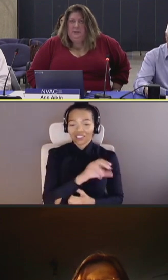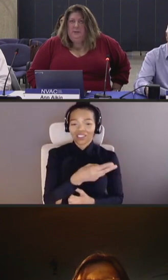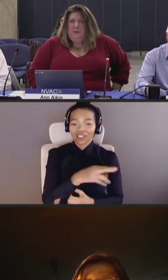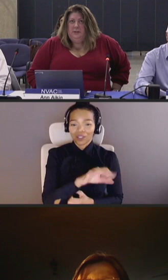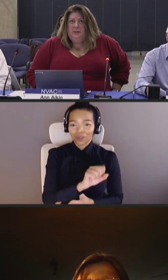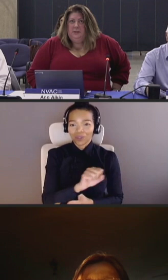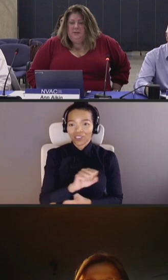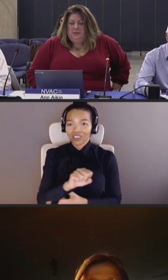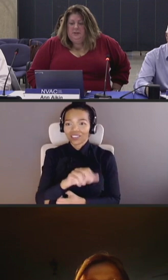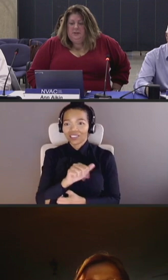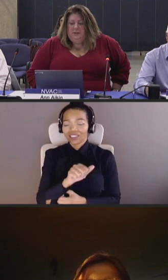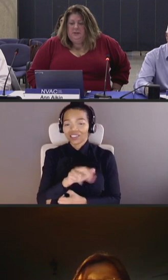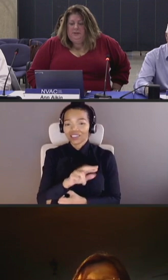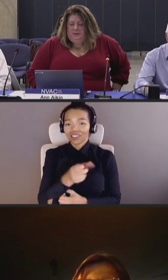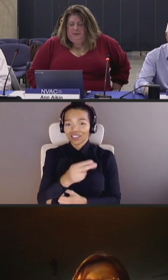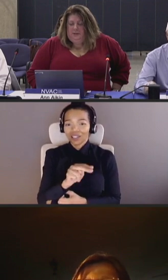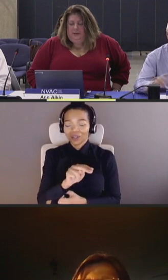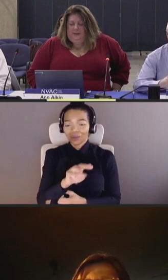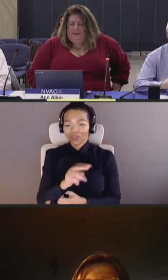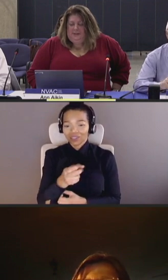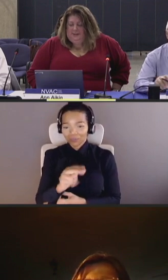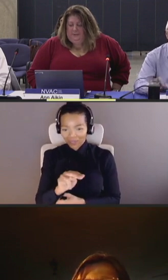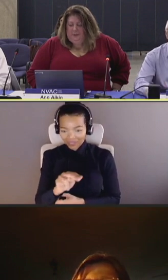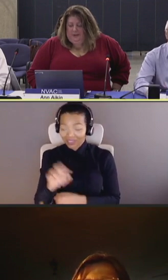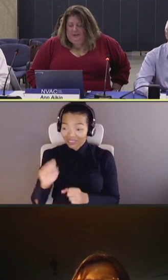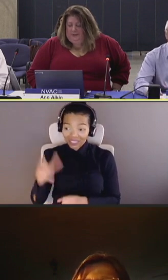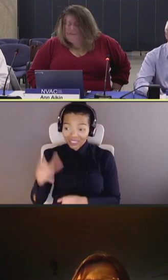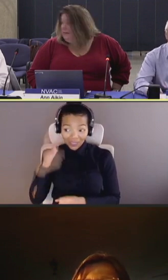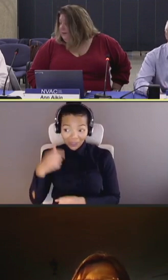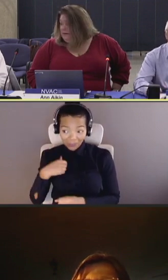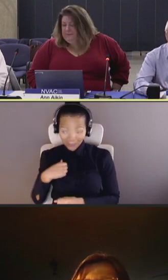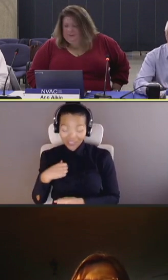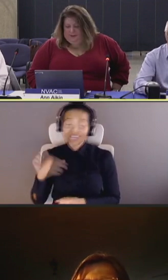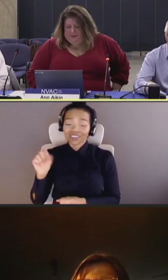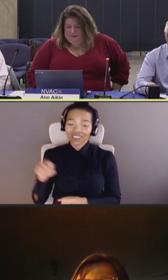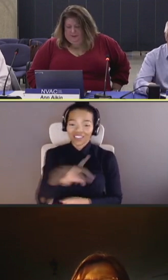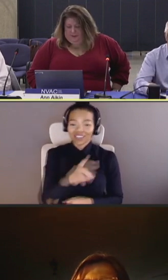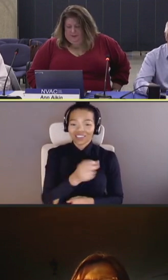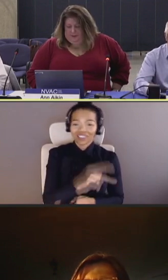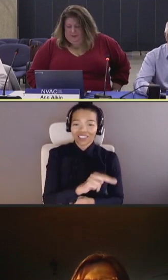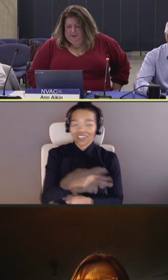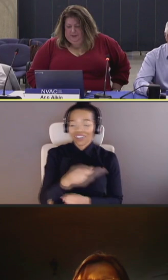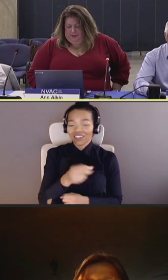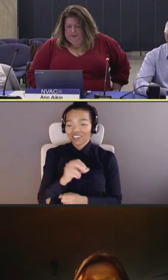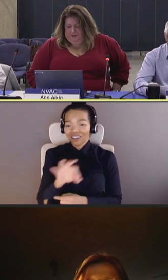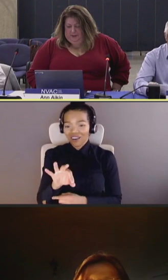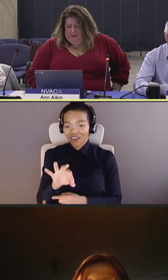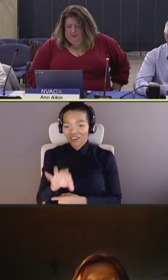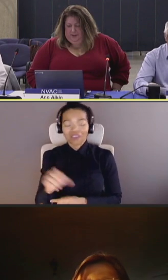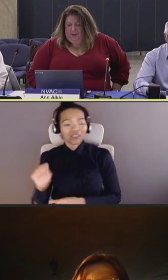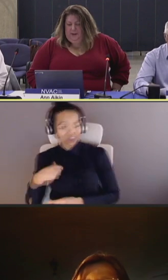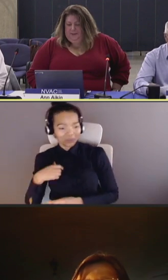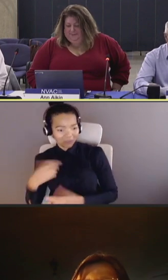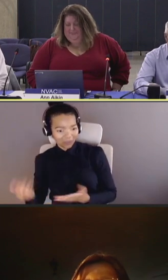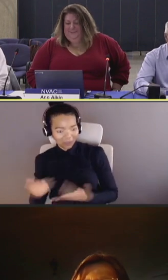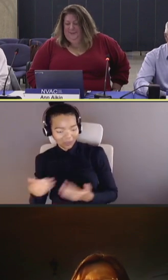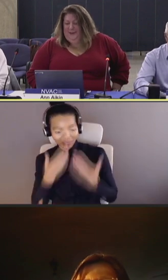Kristen Ehresmann: Yes, present. Can you hear me? Ann Aikin: Yes. Good morning. Dan Hoft. Daniel Hoft: Yes, I'm here. Thanks.